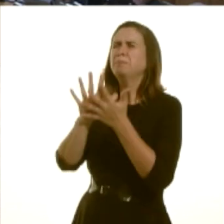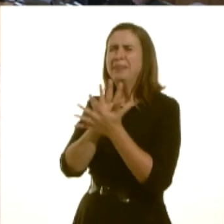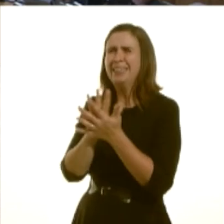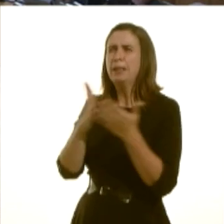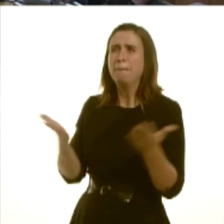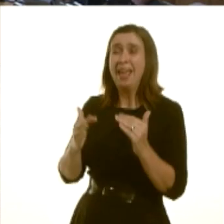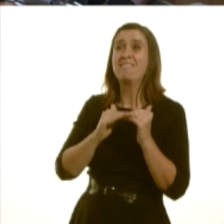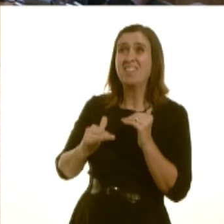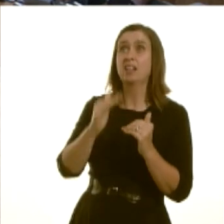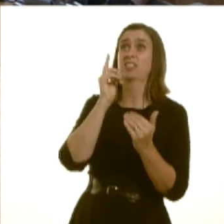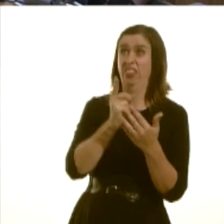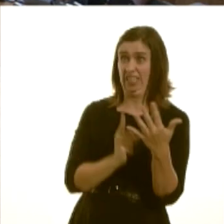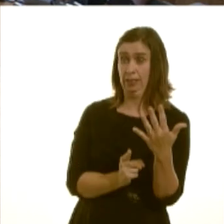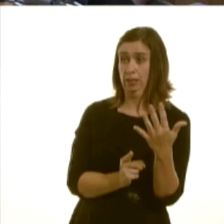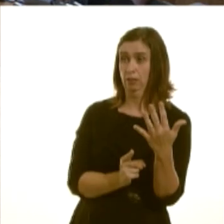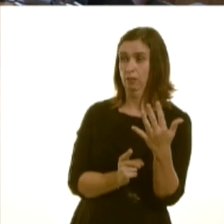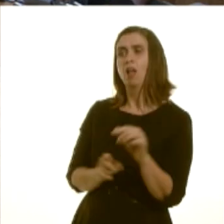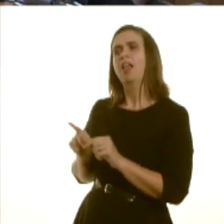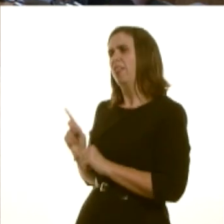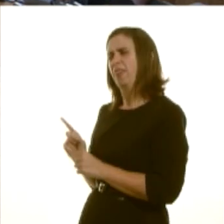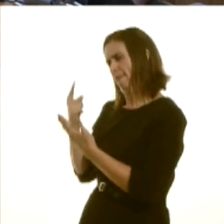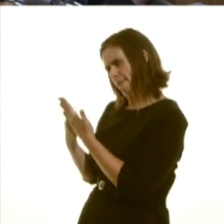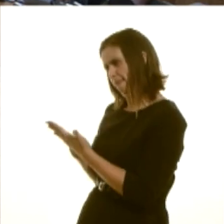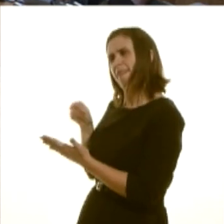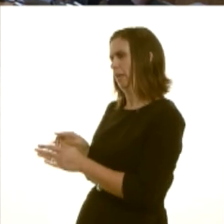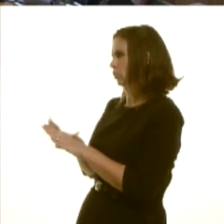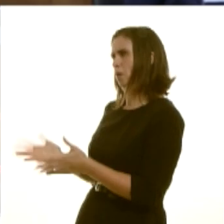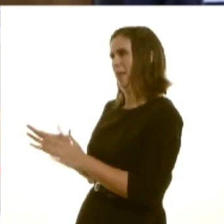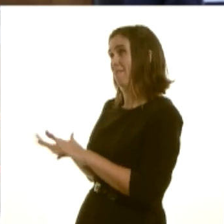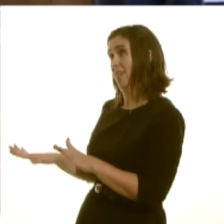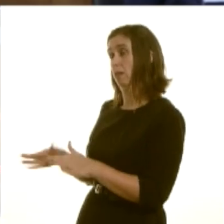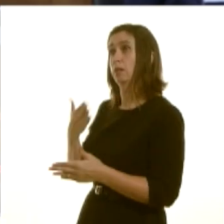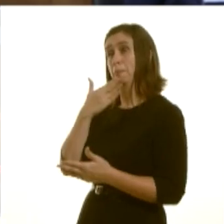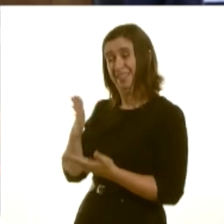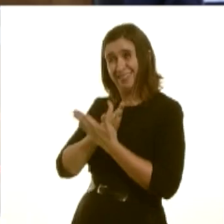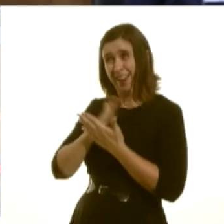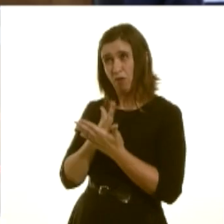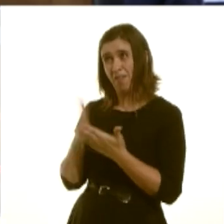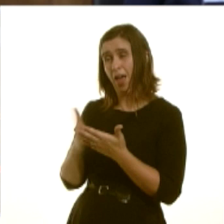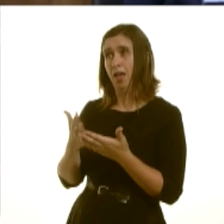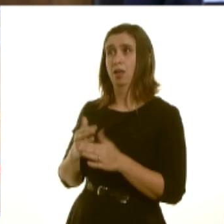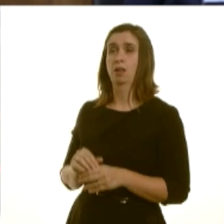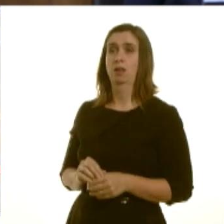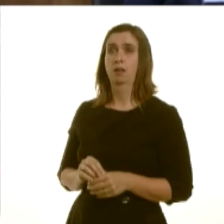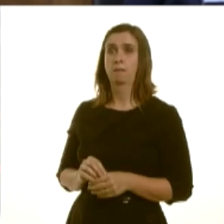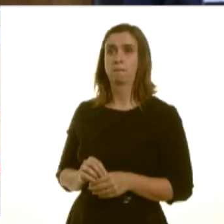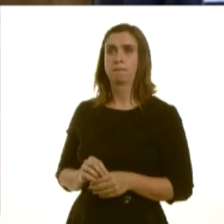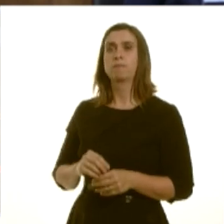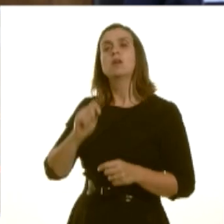is not a playing field to assist local authorities in making that judgment? Carwyn Jones: These are matters, of course, that remain under consideration, but I will